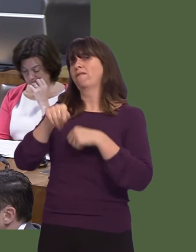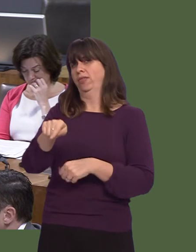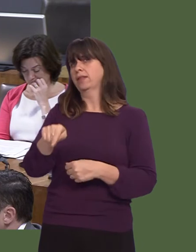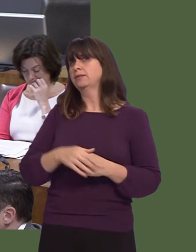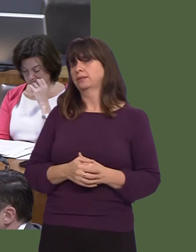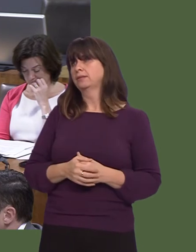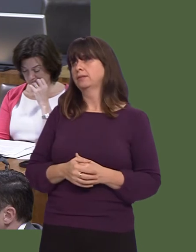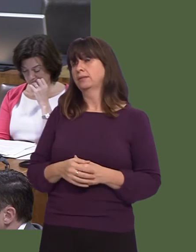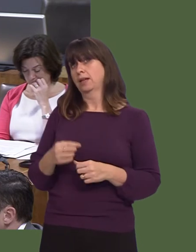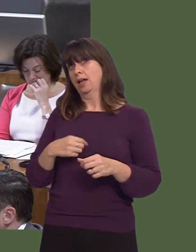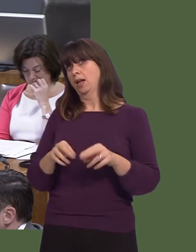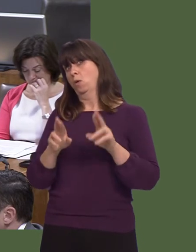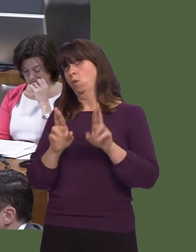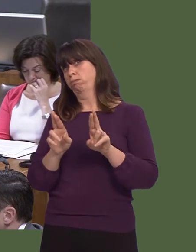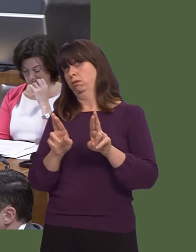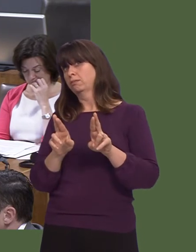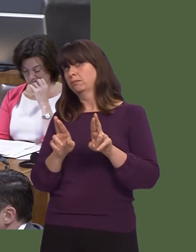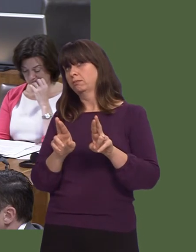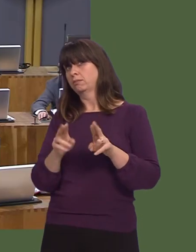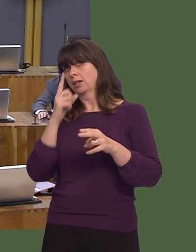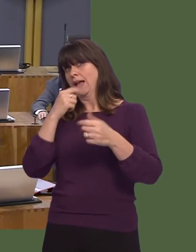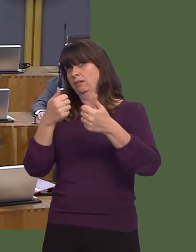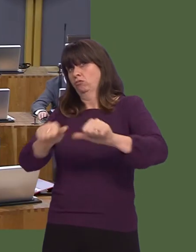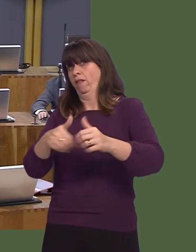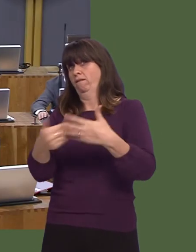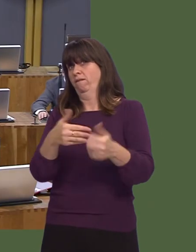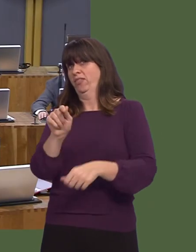programme. I hope that a resolution can be achieved soon.